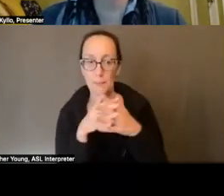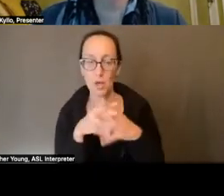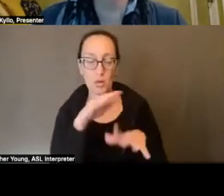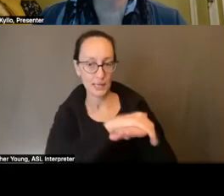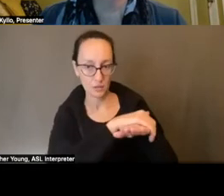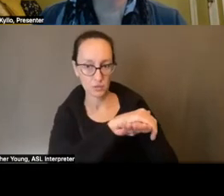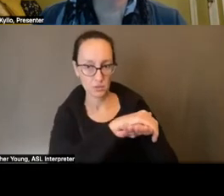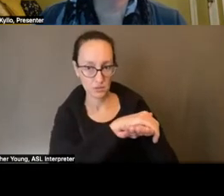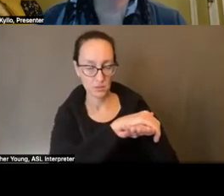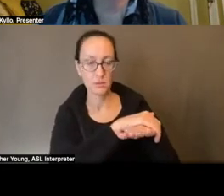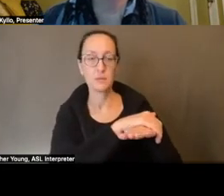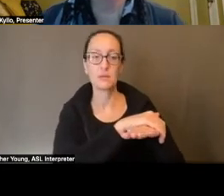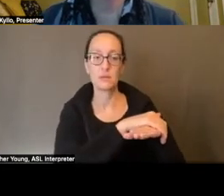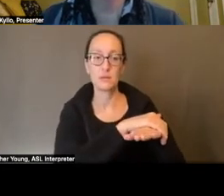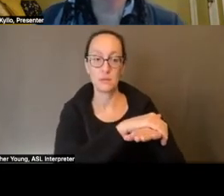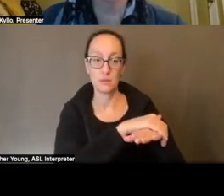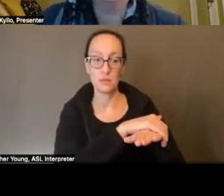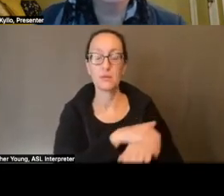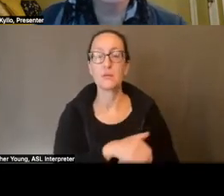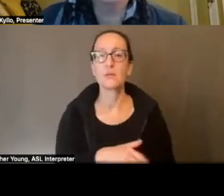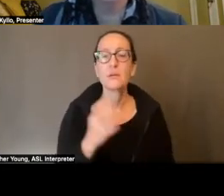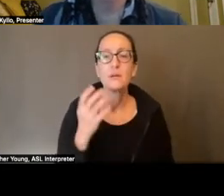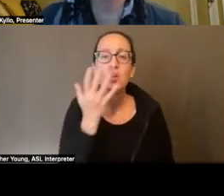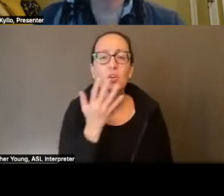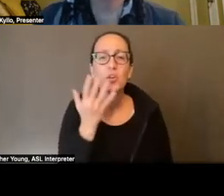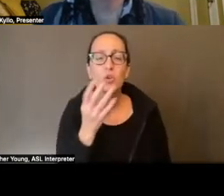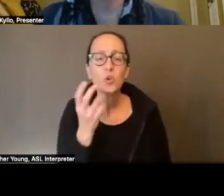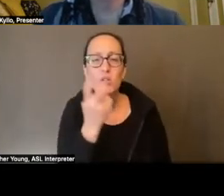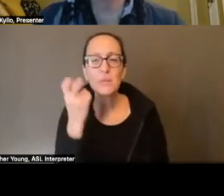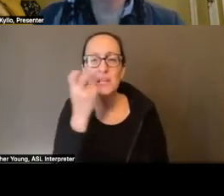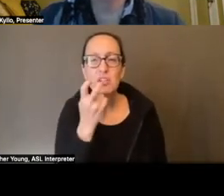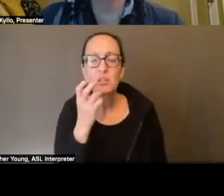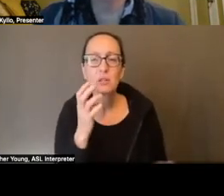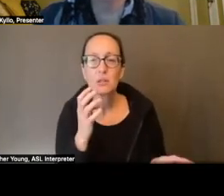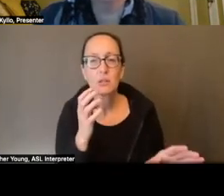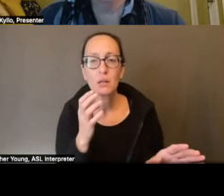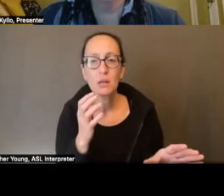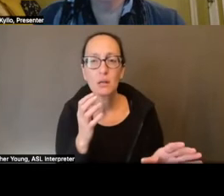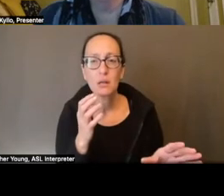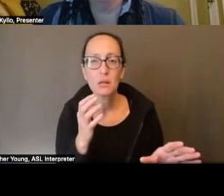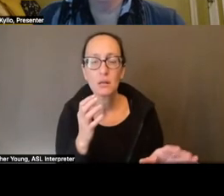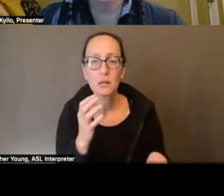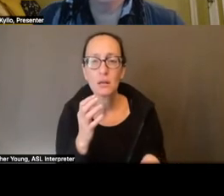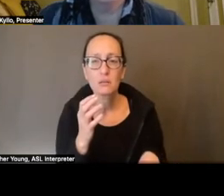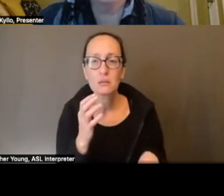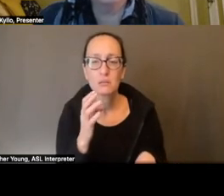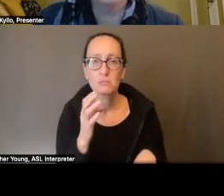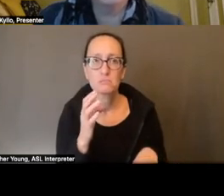So cued speech has been adopted for close to 70 languages and dialects.